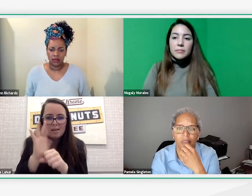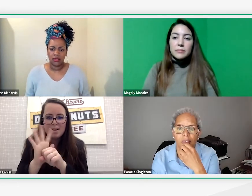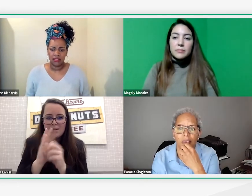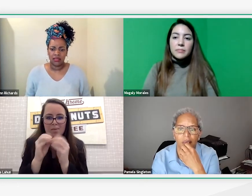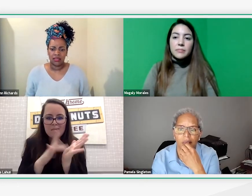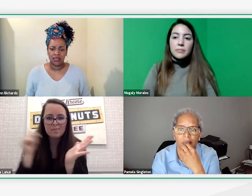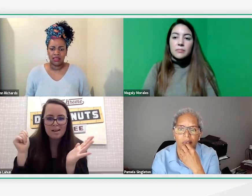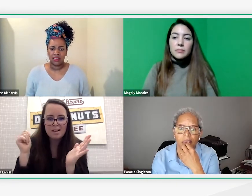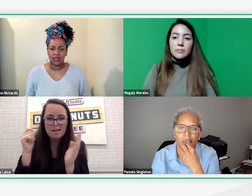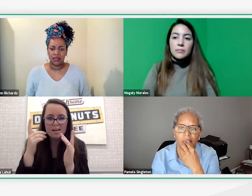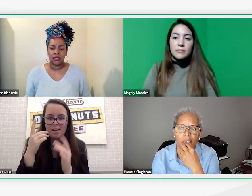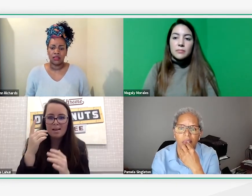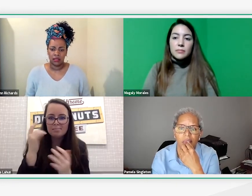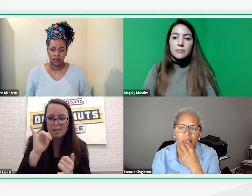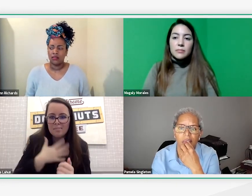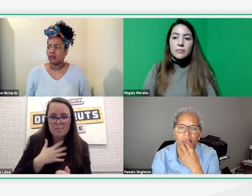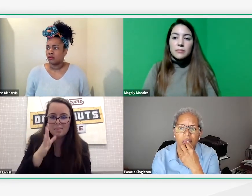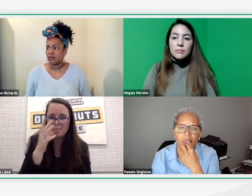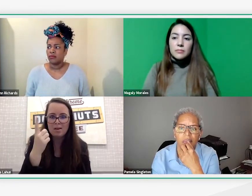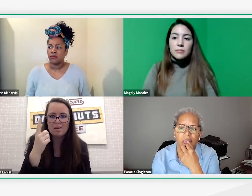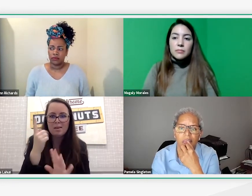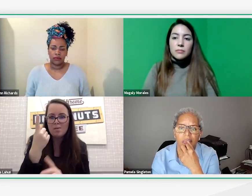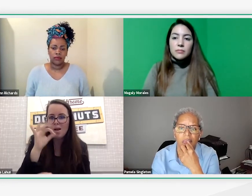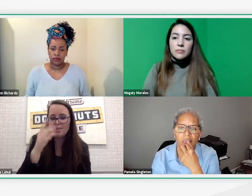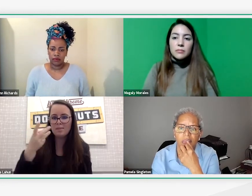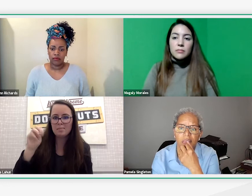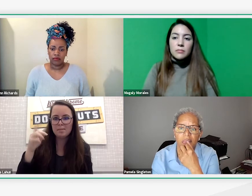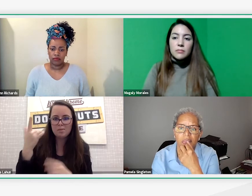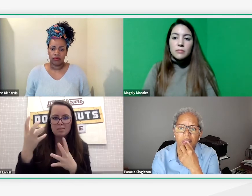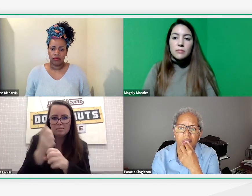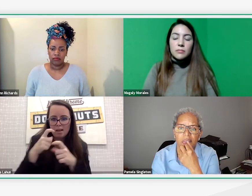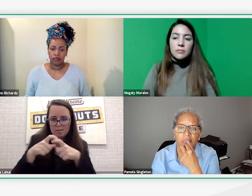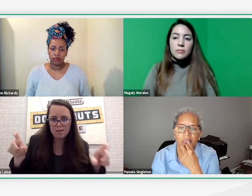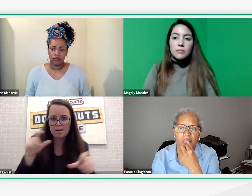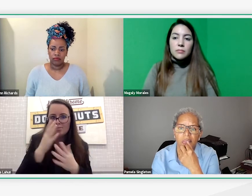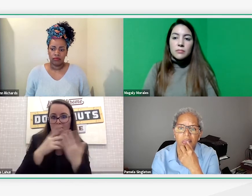Yeah, it's popular right now. And my mom was actually a victim